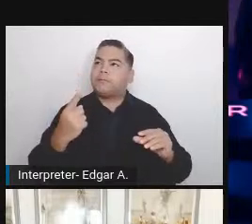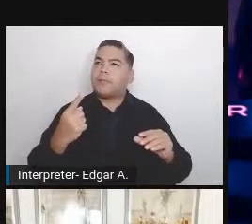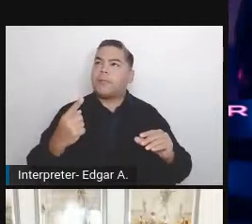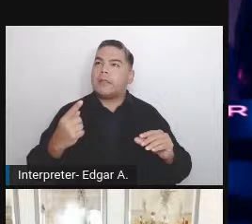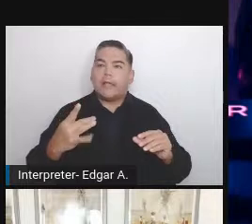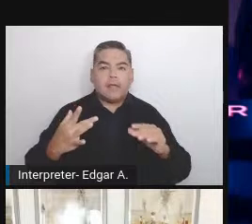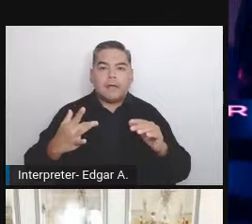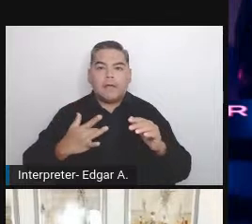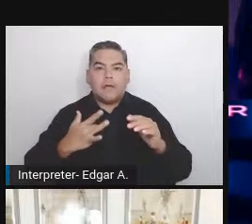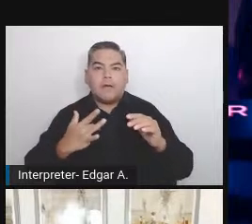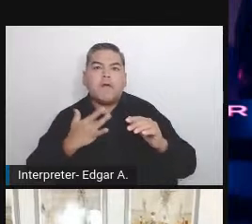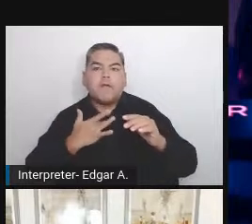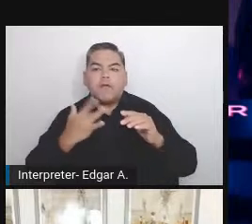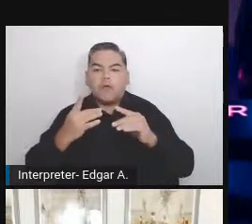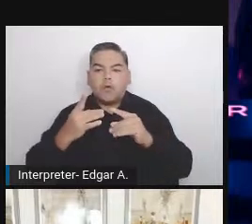start I want to start with a small anecdote because when I